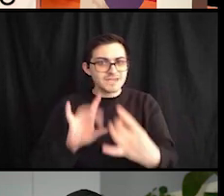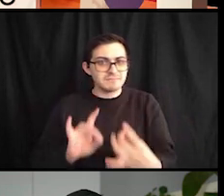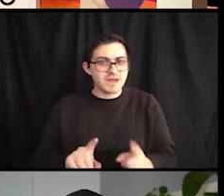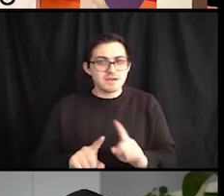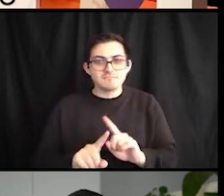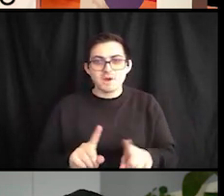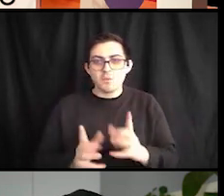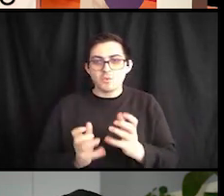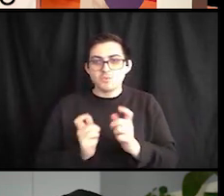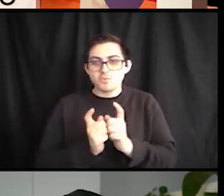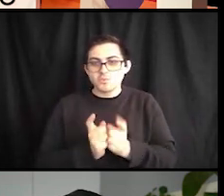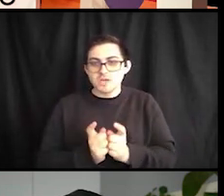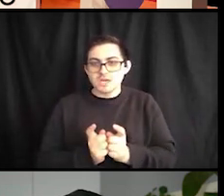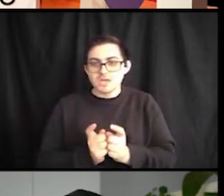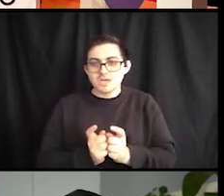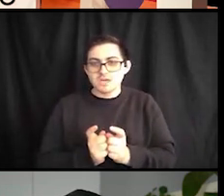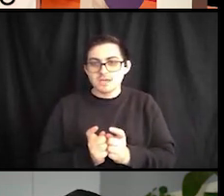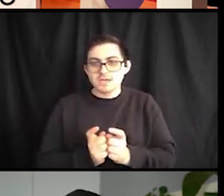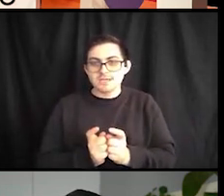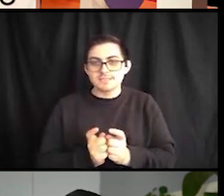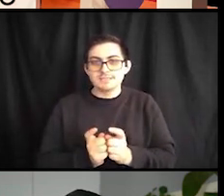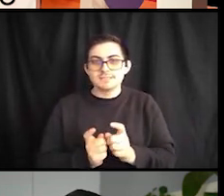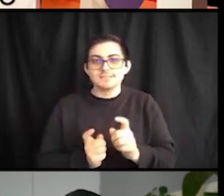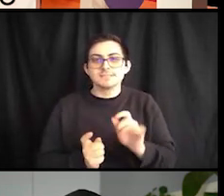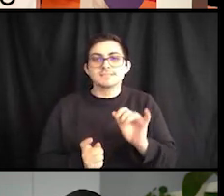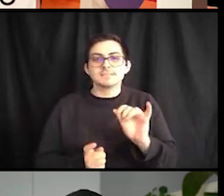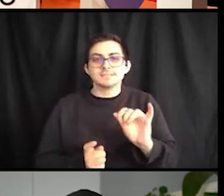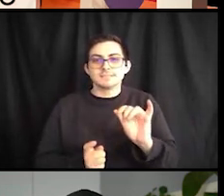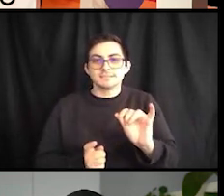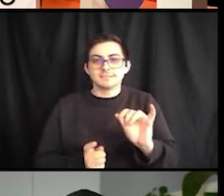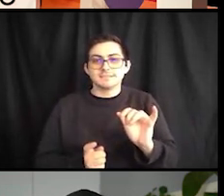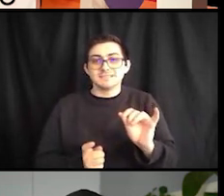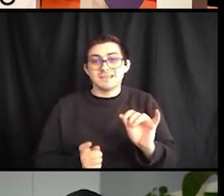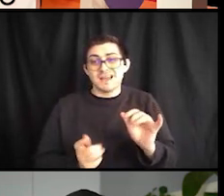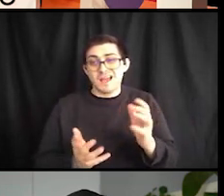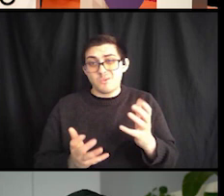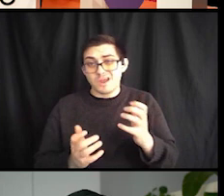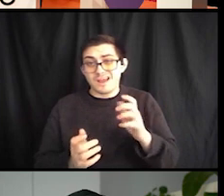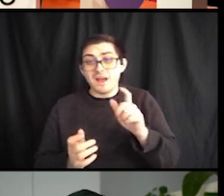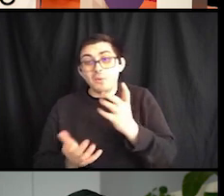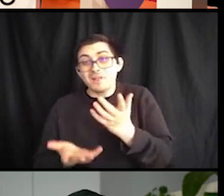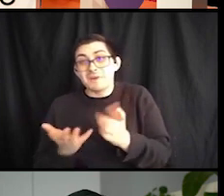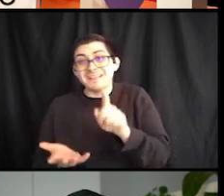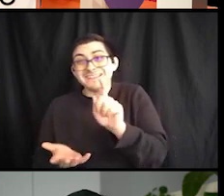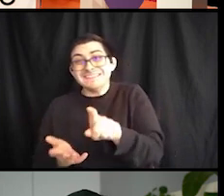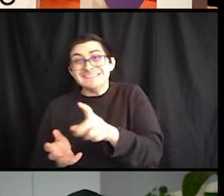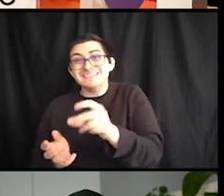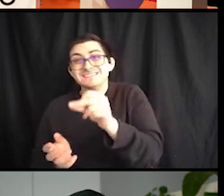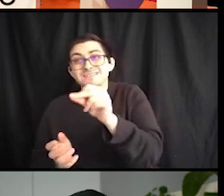and my changes just show up when I need to make quick edits. You probably don't want me doing this while I'm with a client or stakeholder or users,